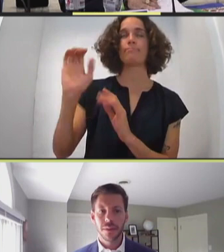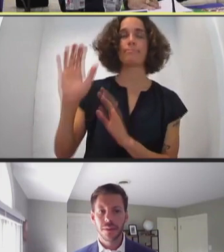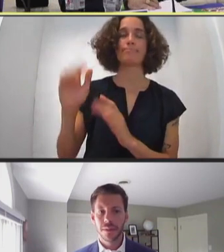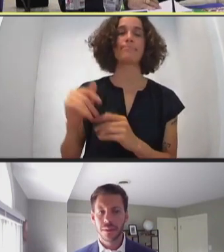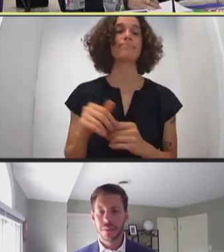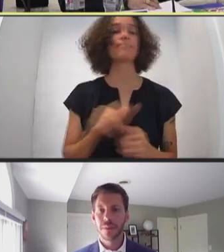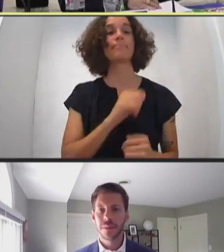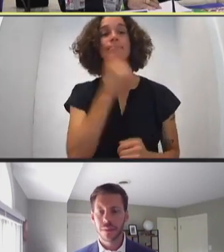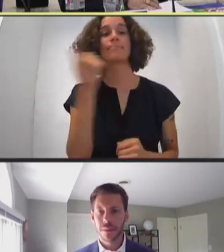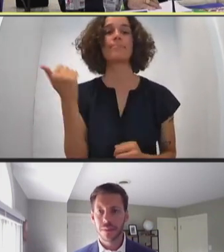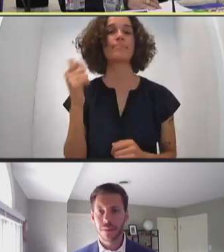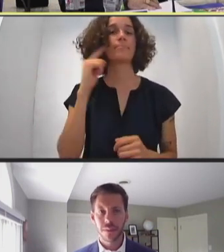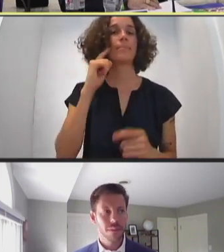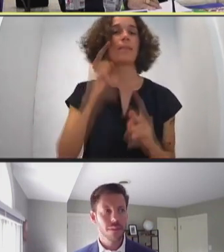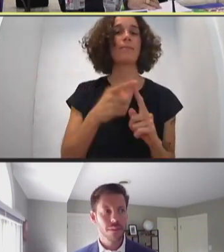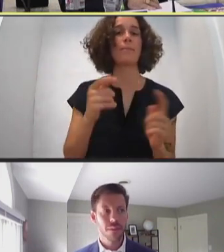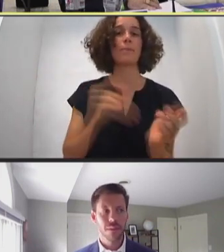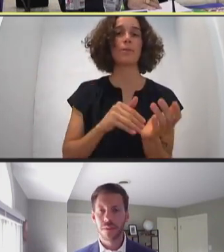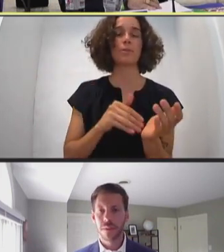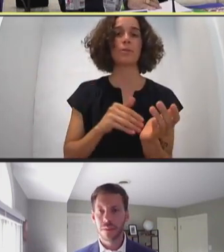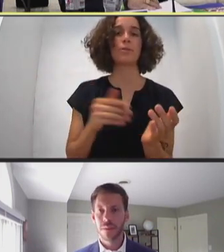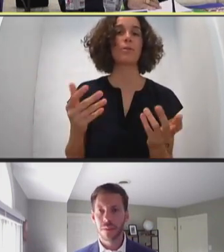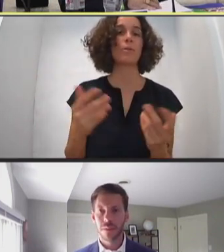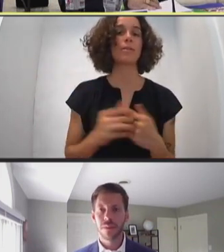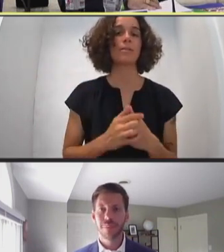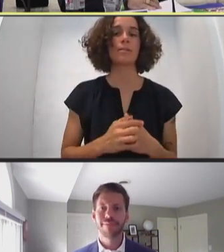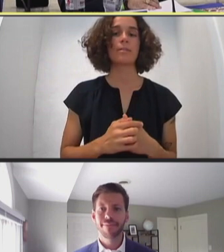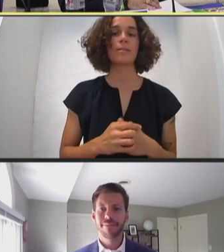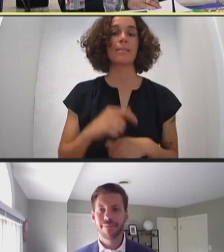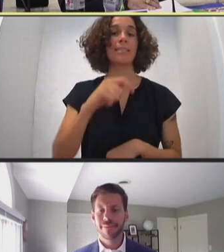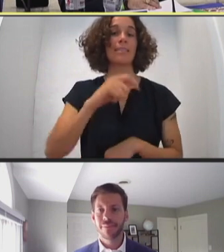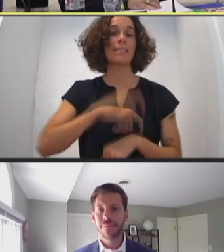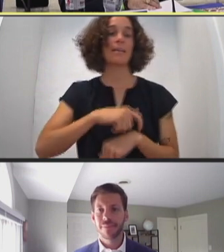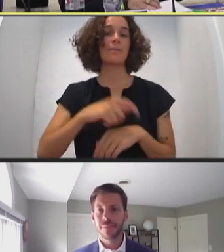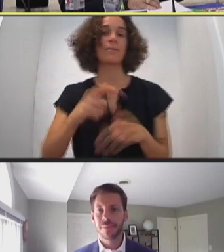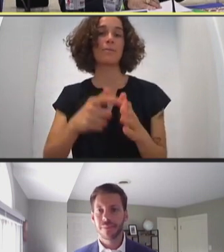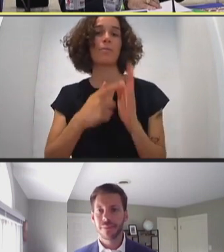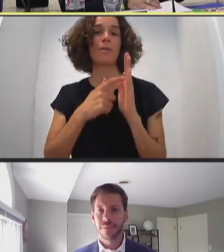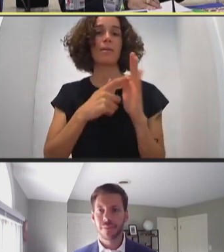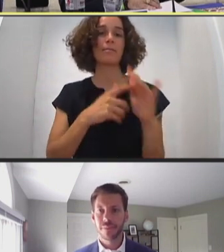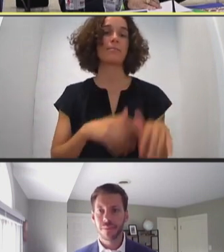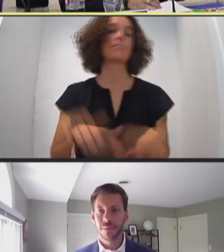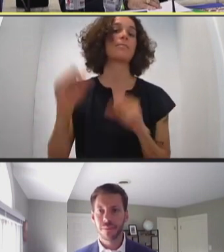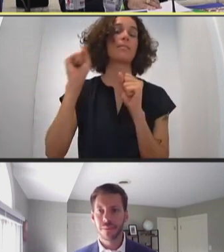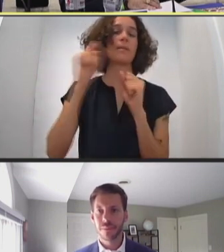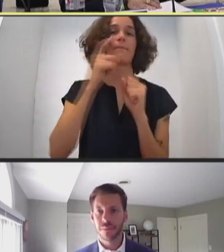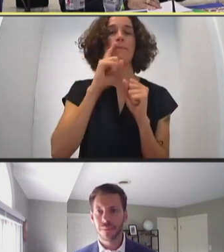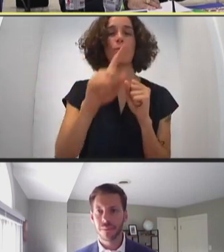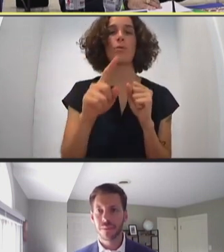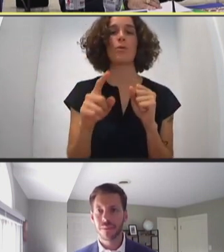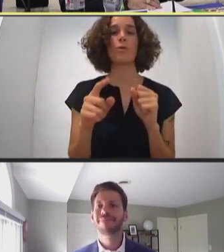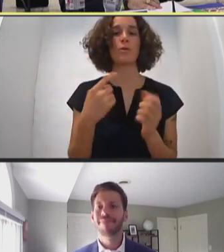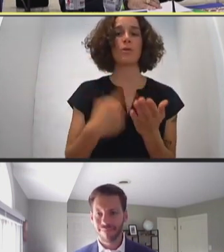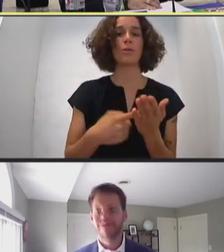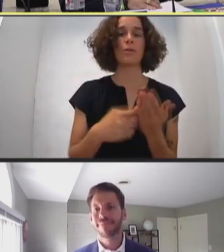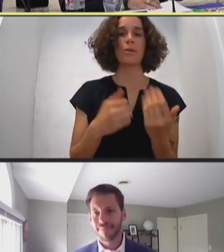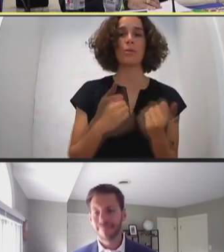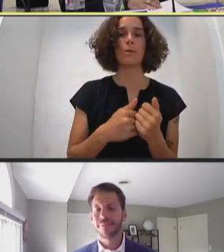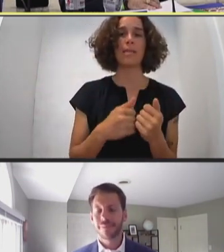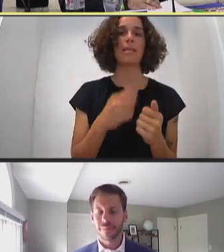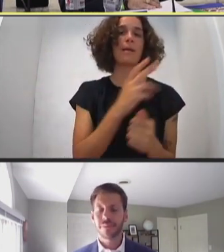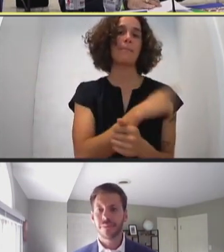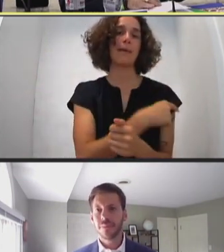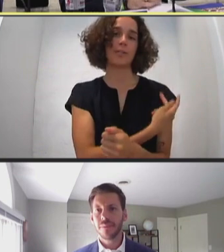providers is the whole amount of time it takes to have that discussion with patients about,